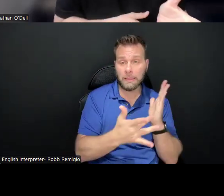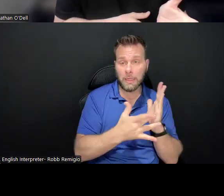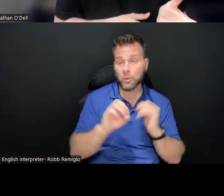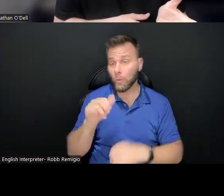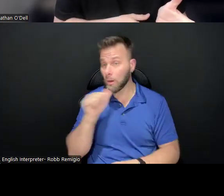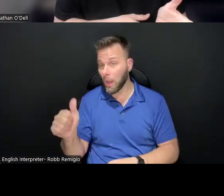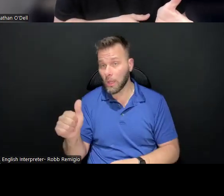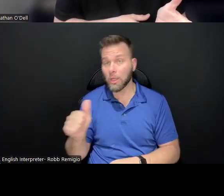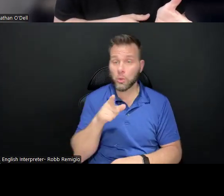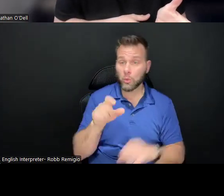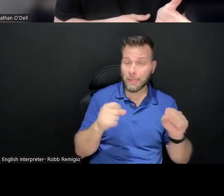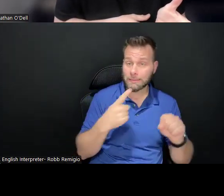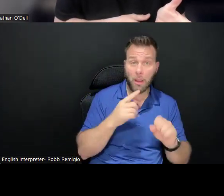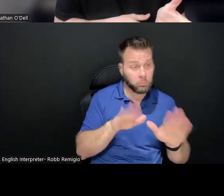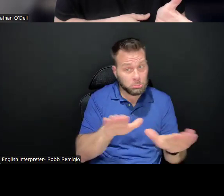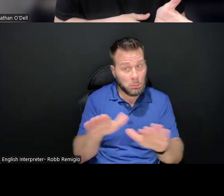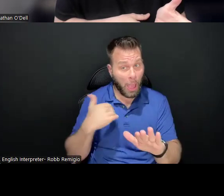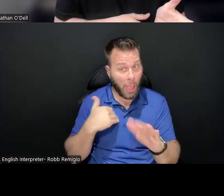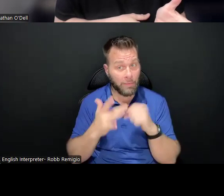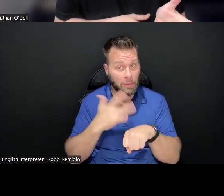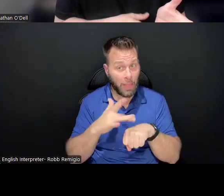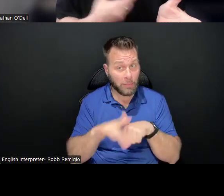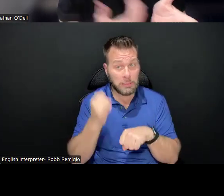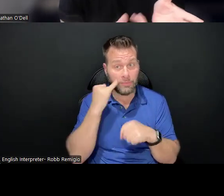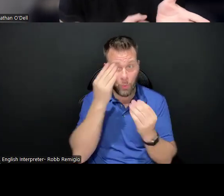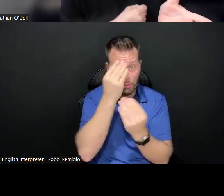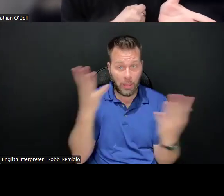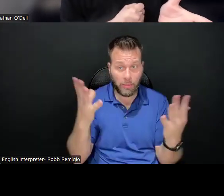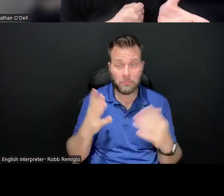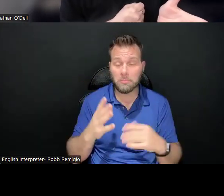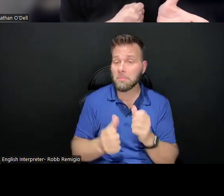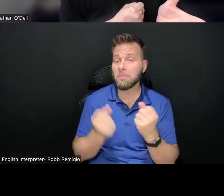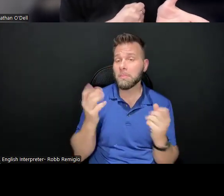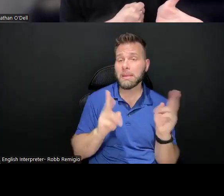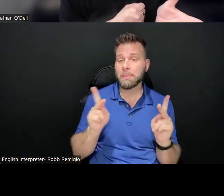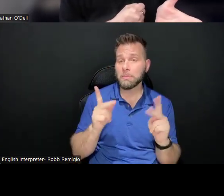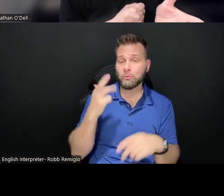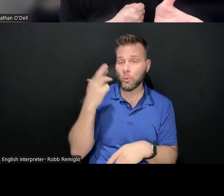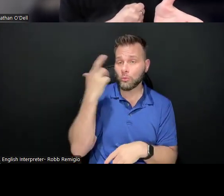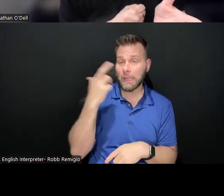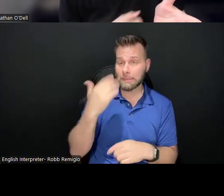technology with you and then say, we have it available if you want to avail yourself of it. Because many people don't know